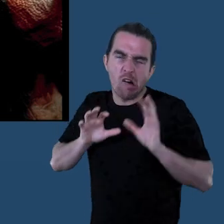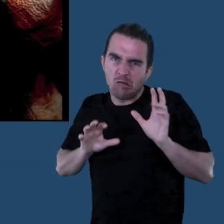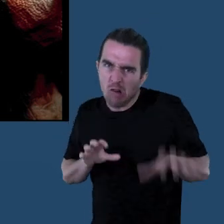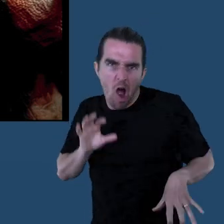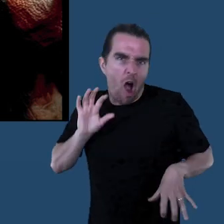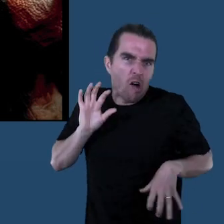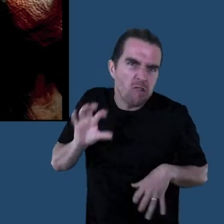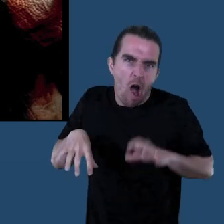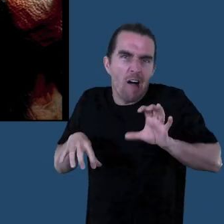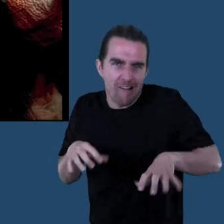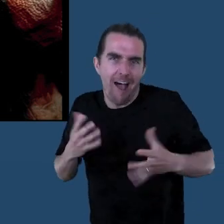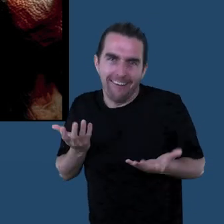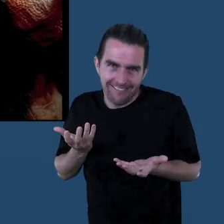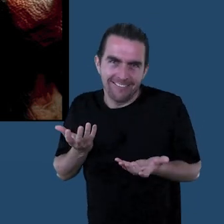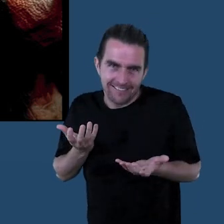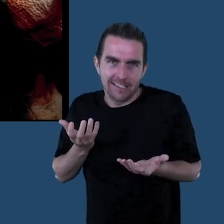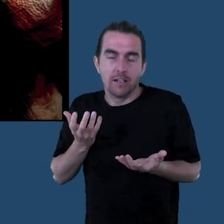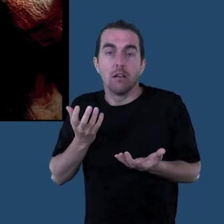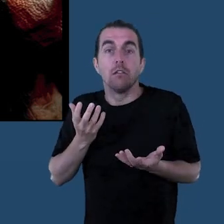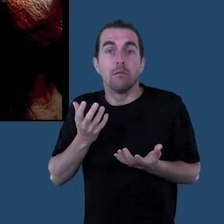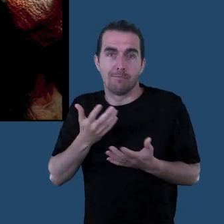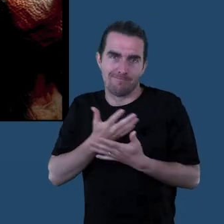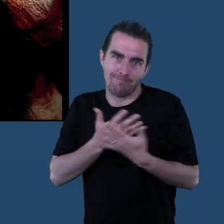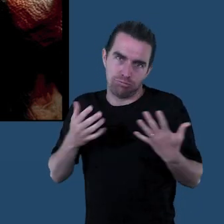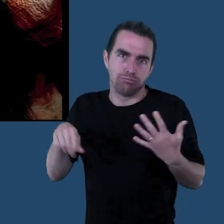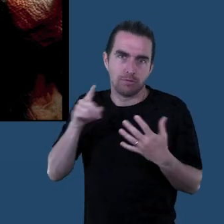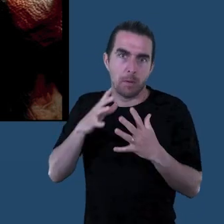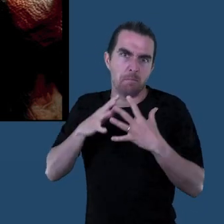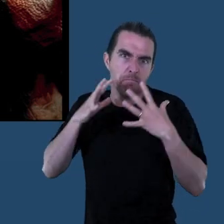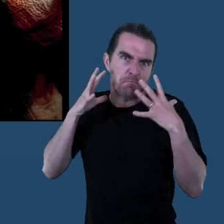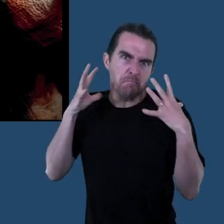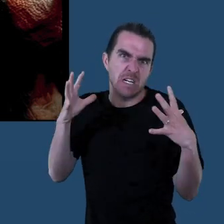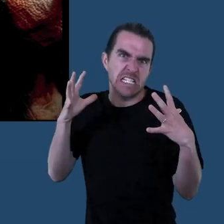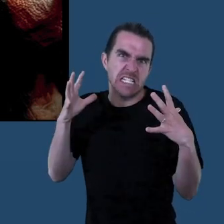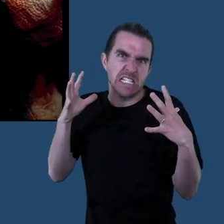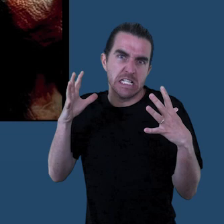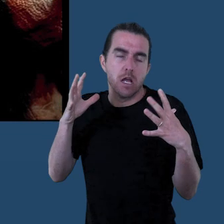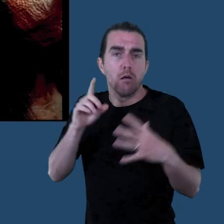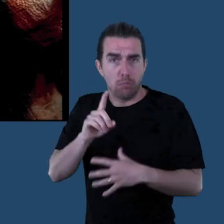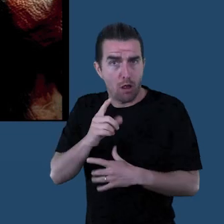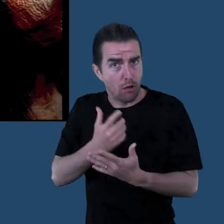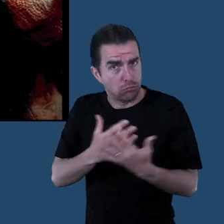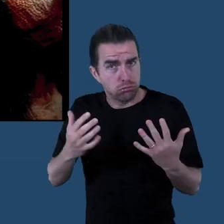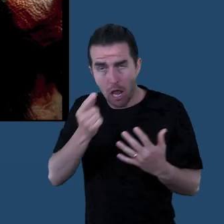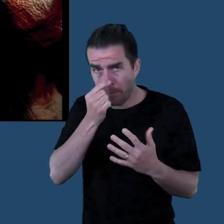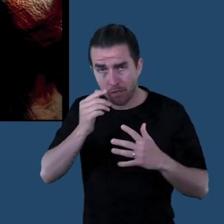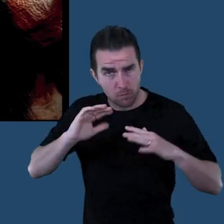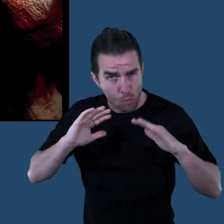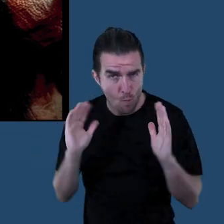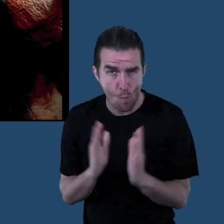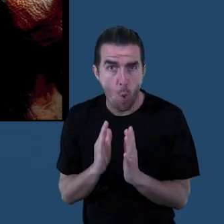often considered really, really big. And many of them did get to very large sizes. Many were also very small.